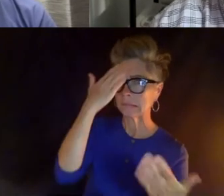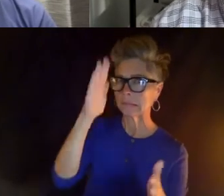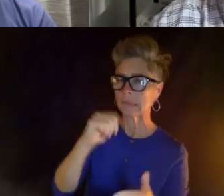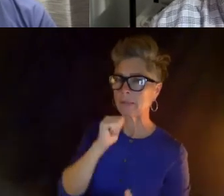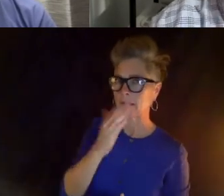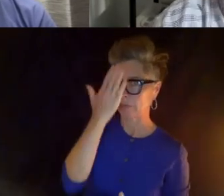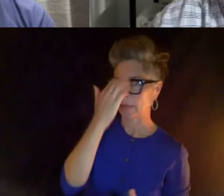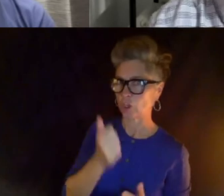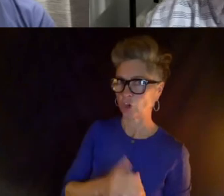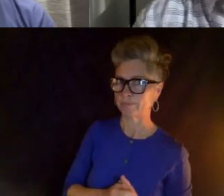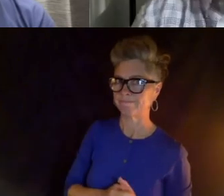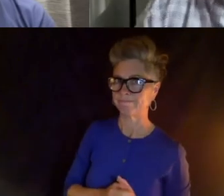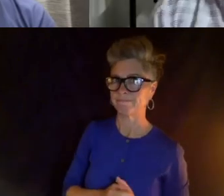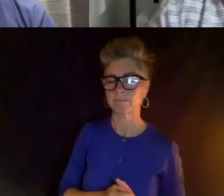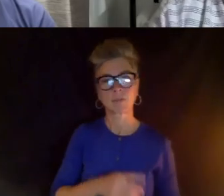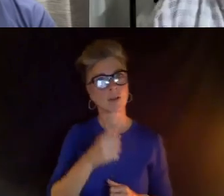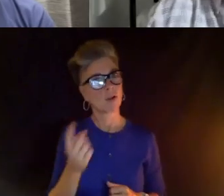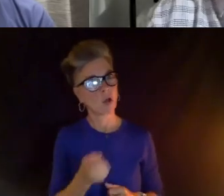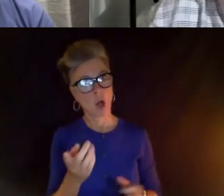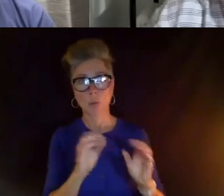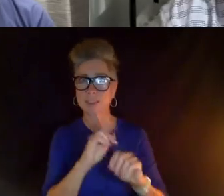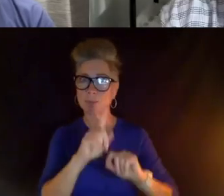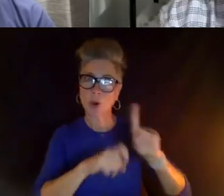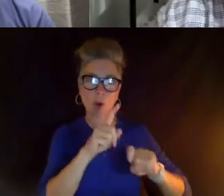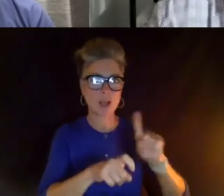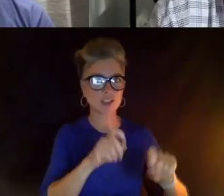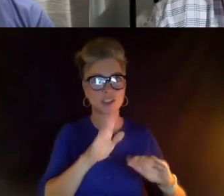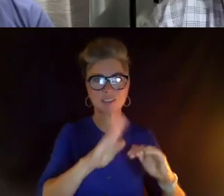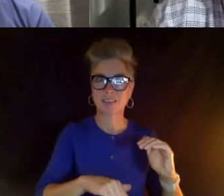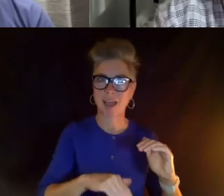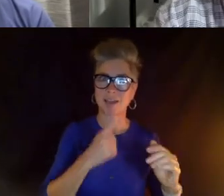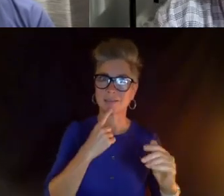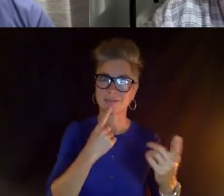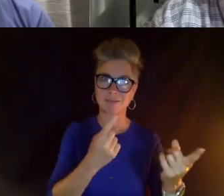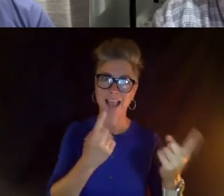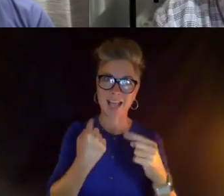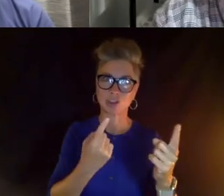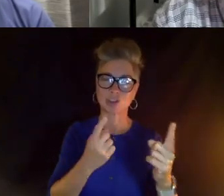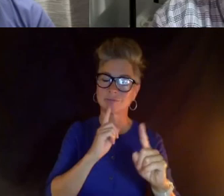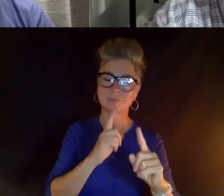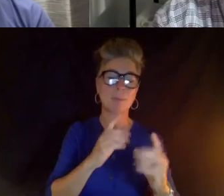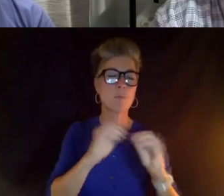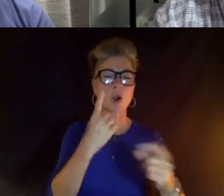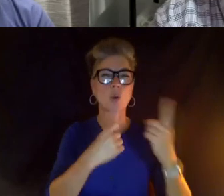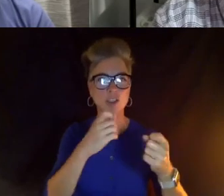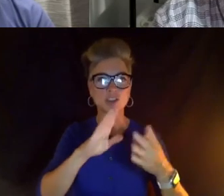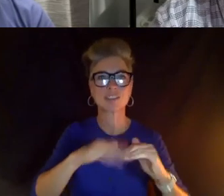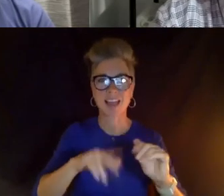There are always more questions I think, than we have answers to and we don't have research and we see anecdotal things, so it's tough.